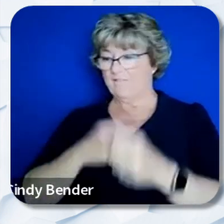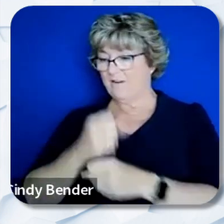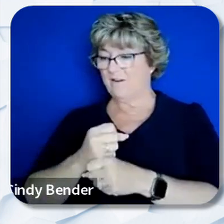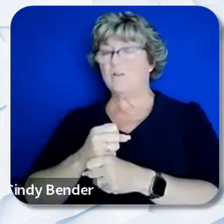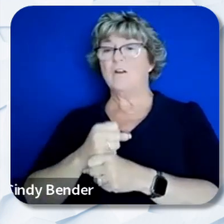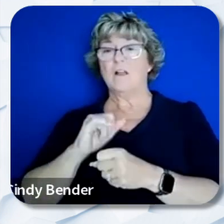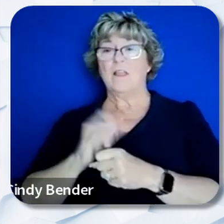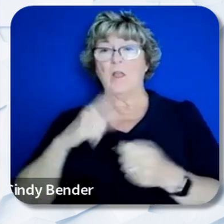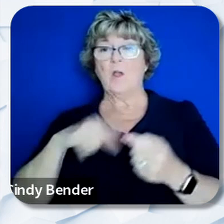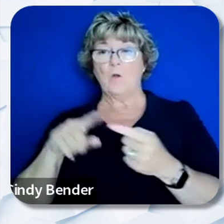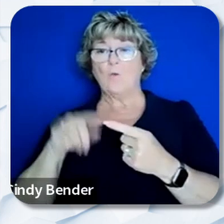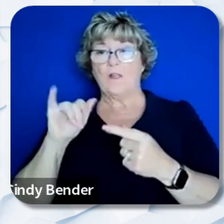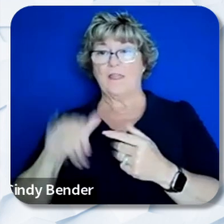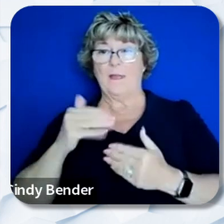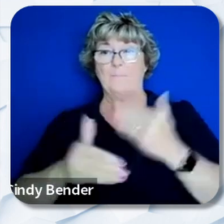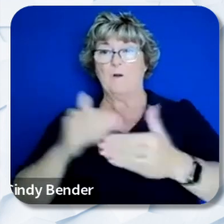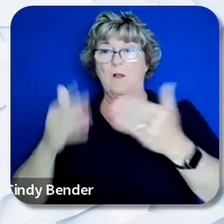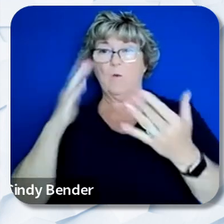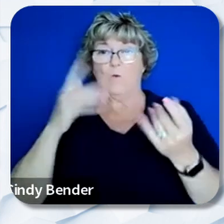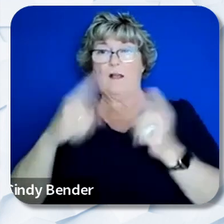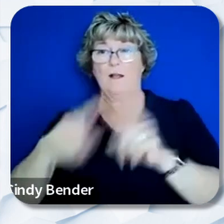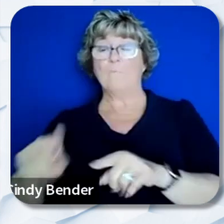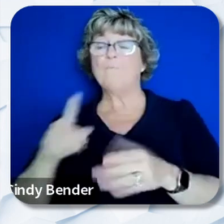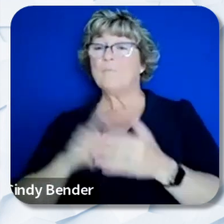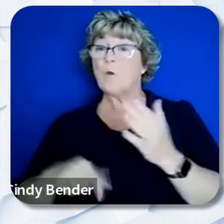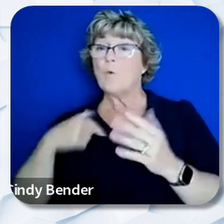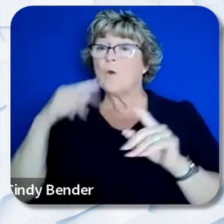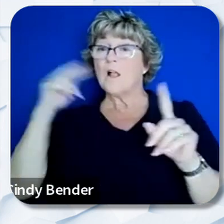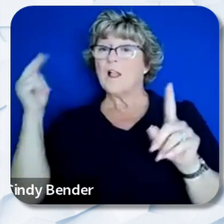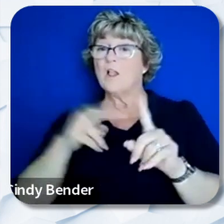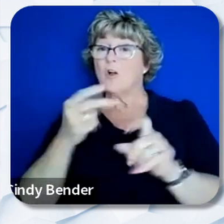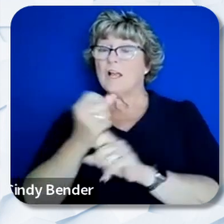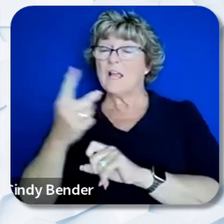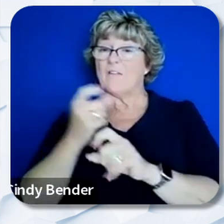the Prong 2 process will happen. Now what we do look at every year in February is for